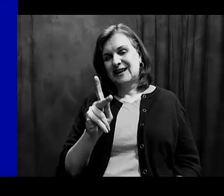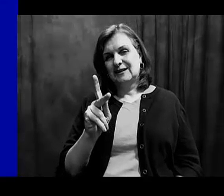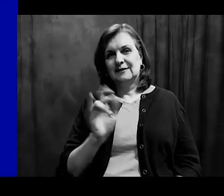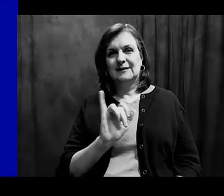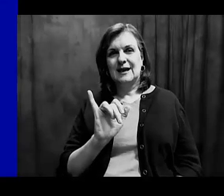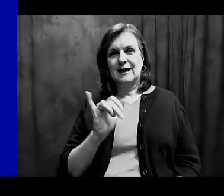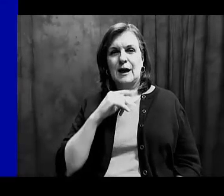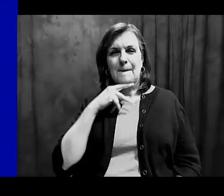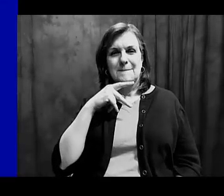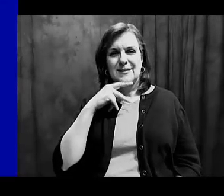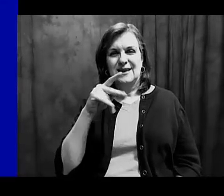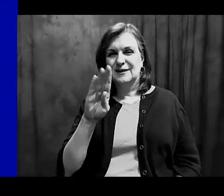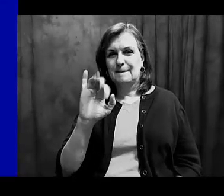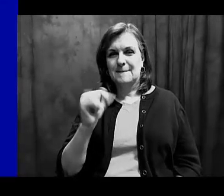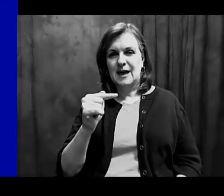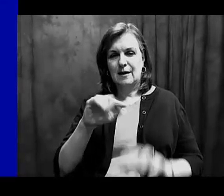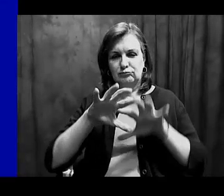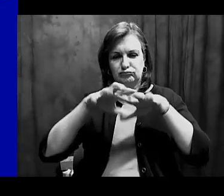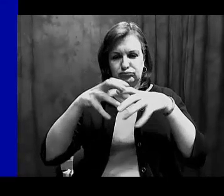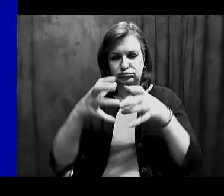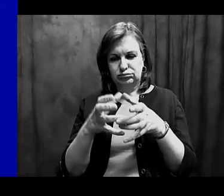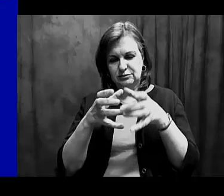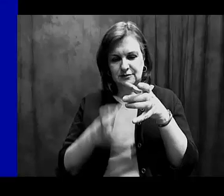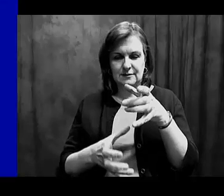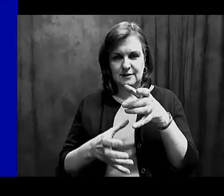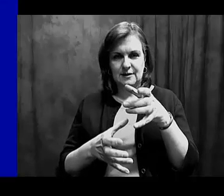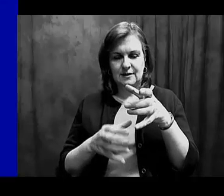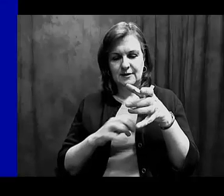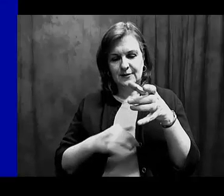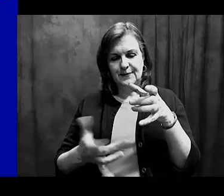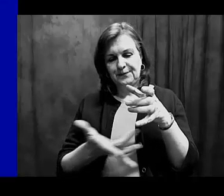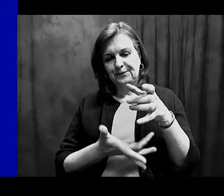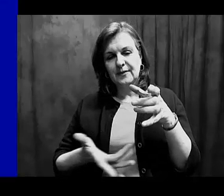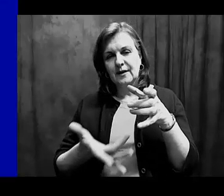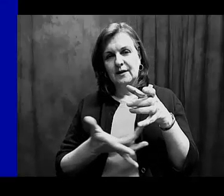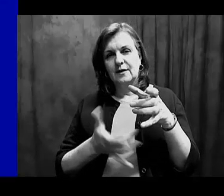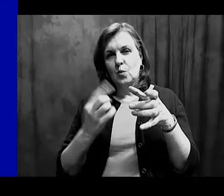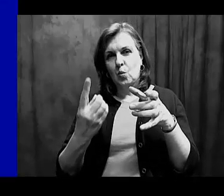but the basic body plan is simply a sack or plastic bag looking type thing